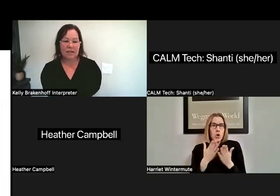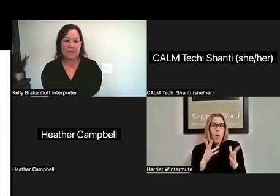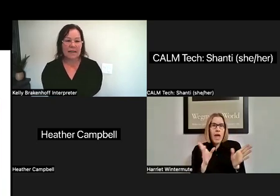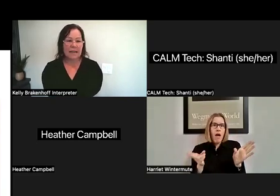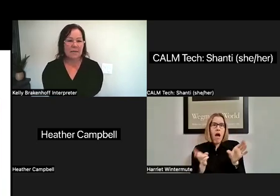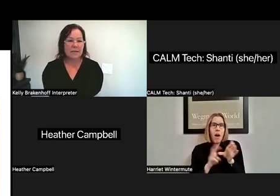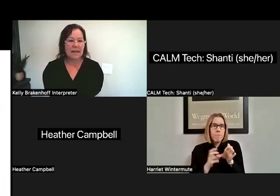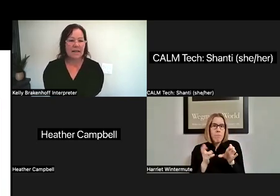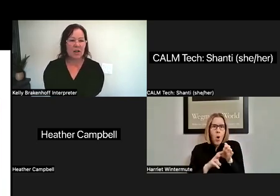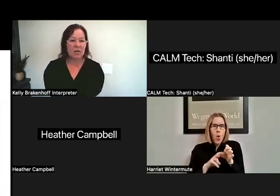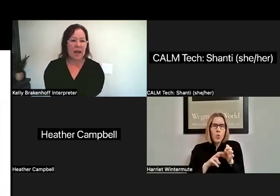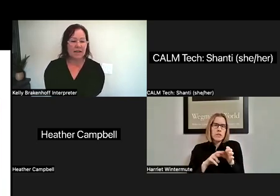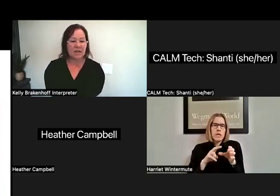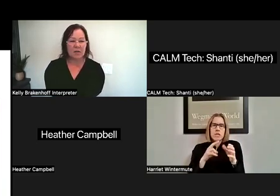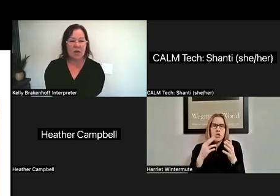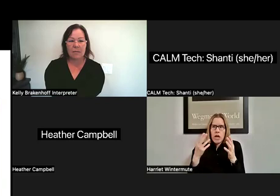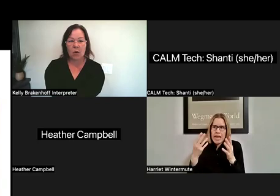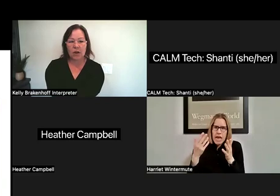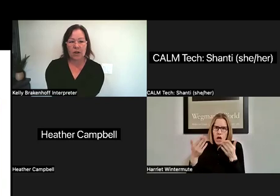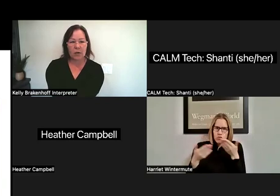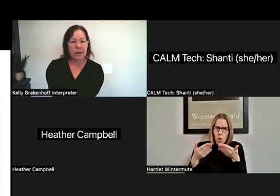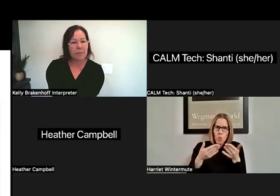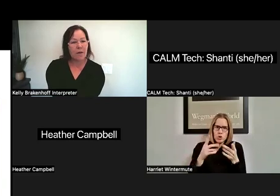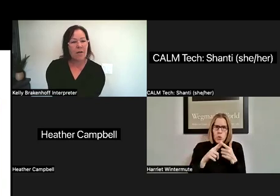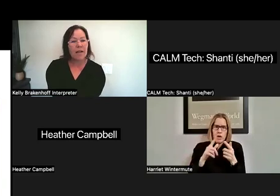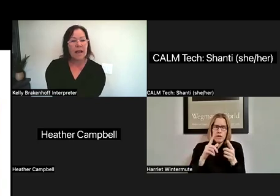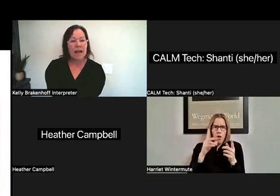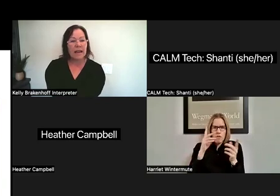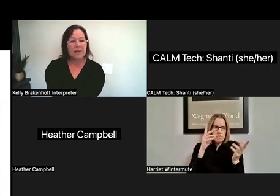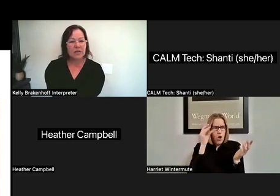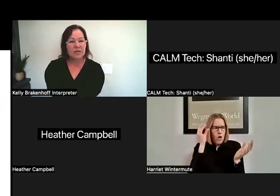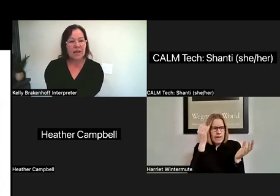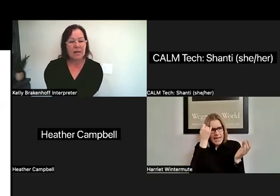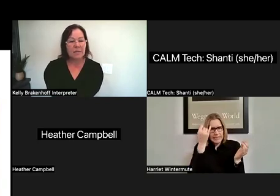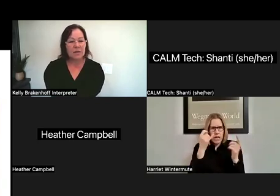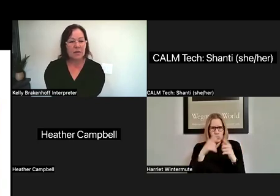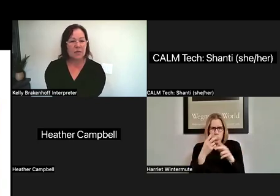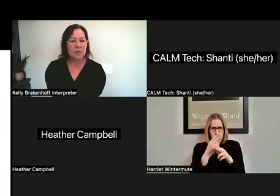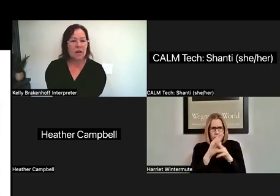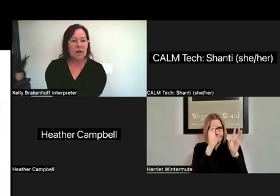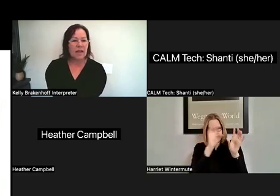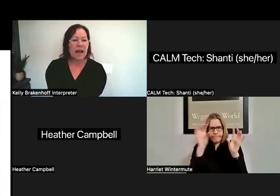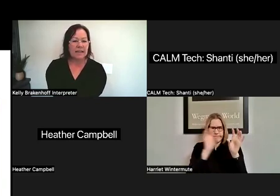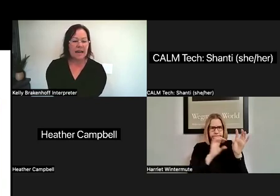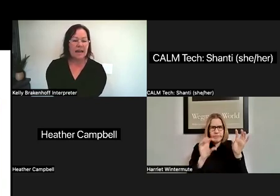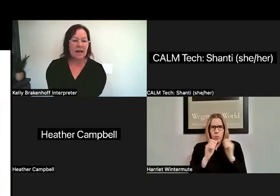some teams. It's a good way to onboard new people and introduce them to the idea of